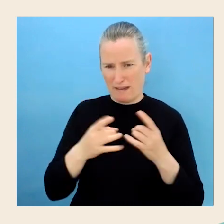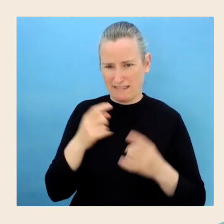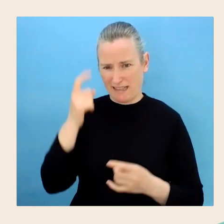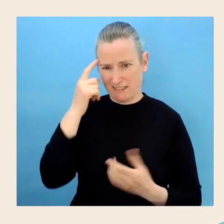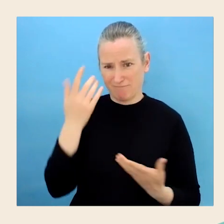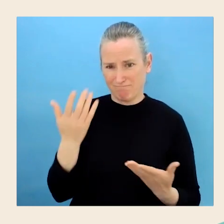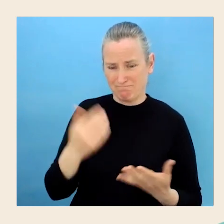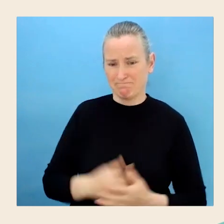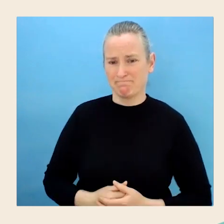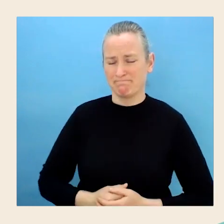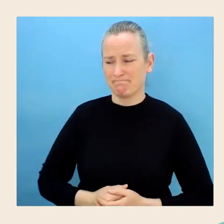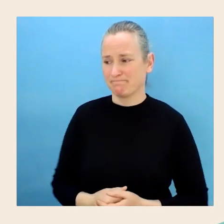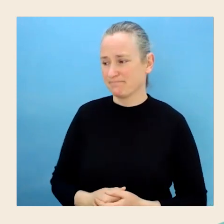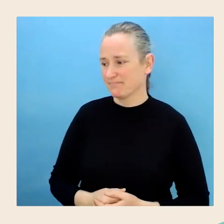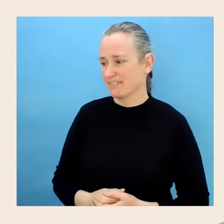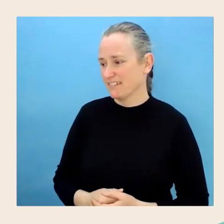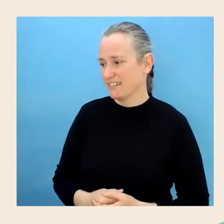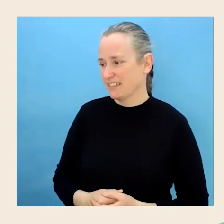It makes absolute sense, yeah.